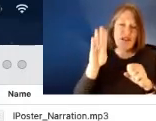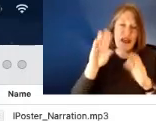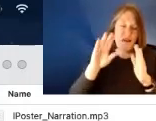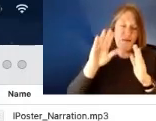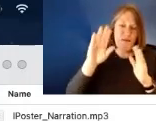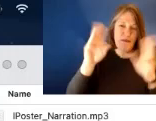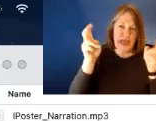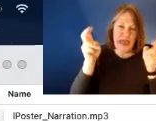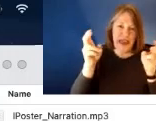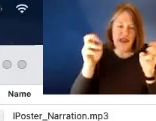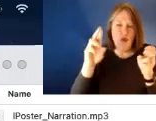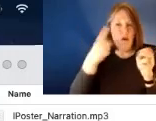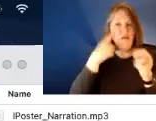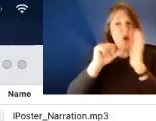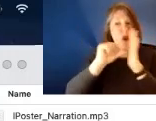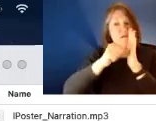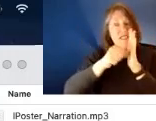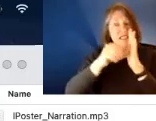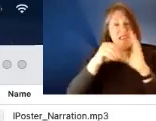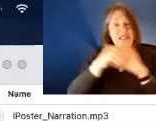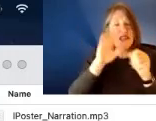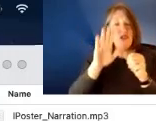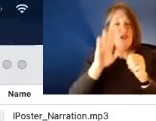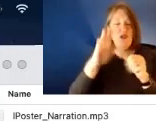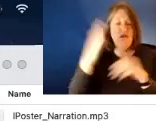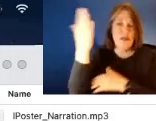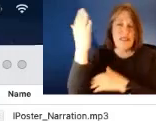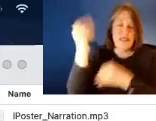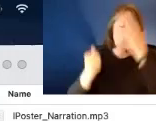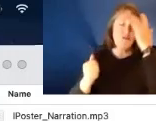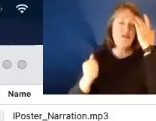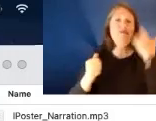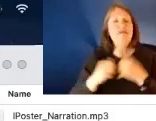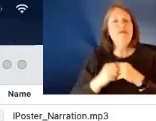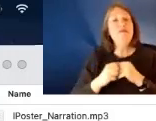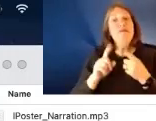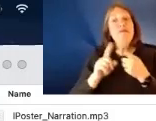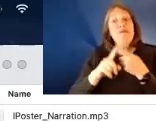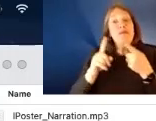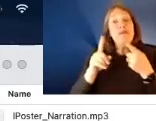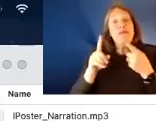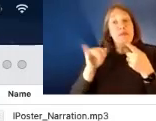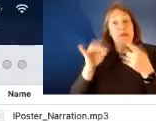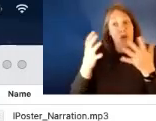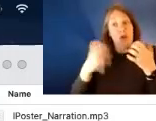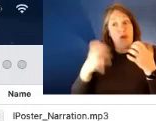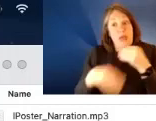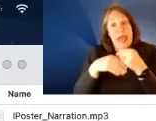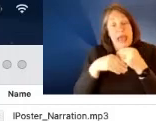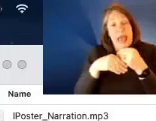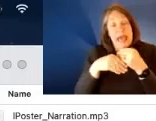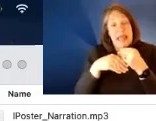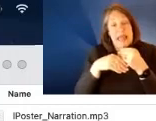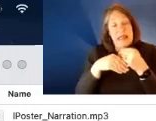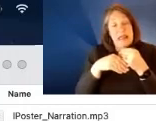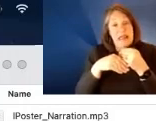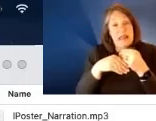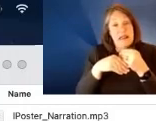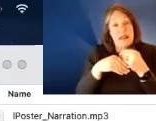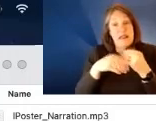in your presentation. 06:59:00 To add multimedia, these are the